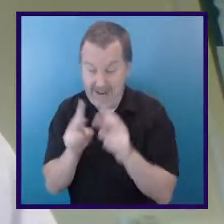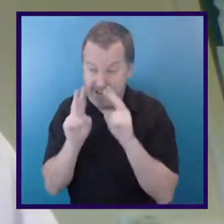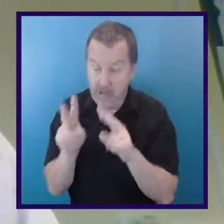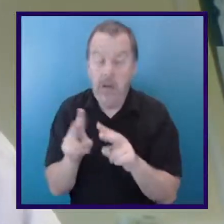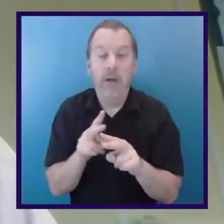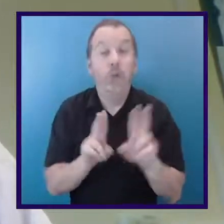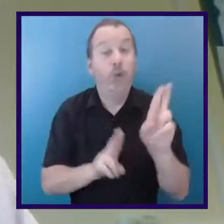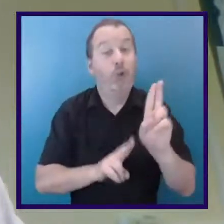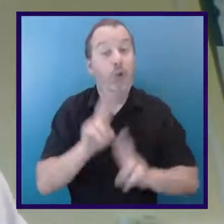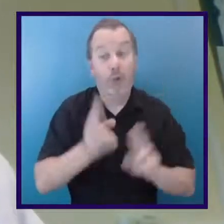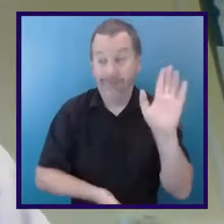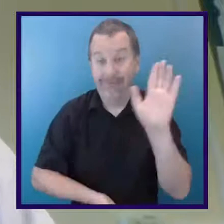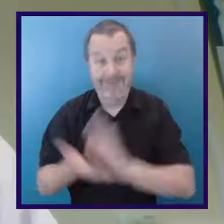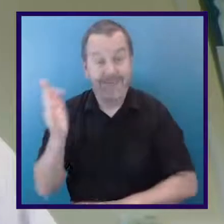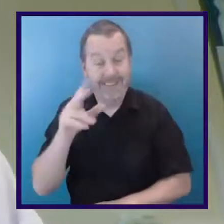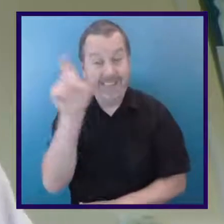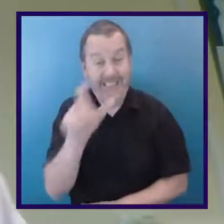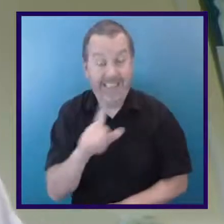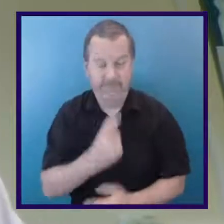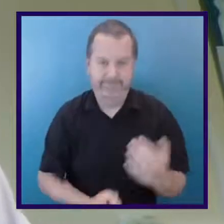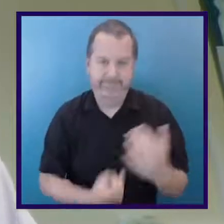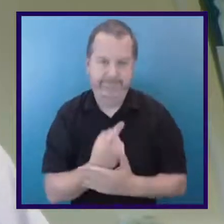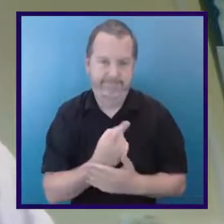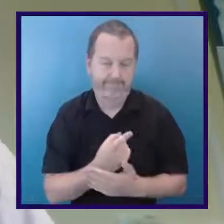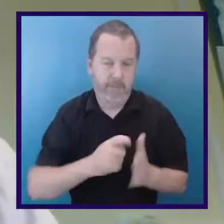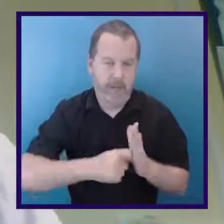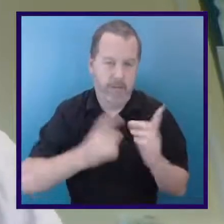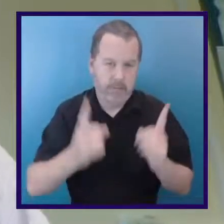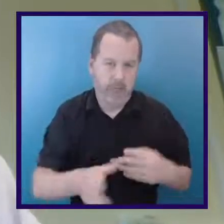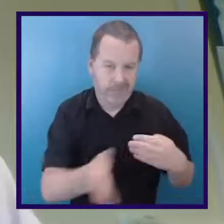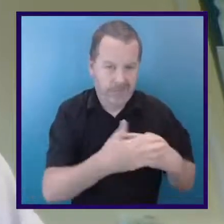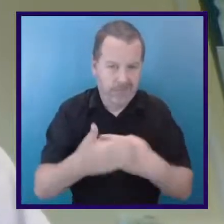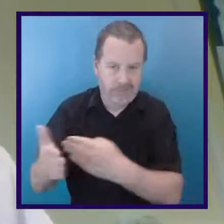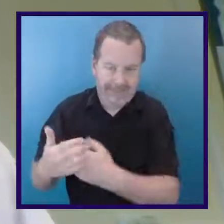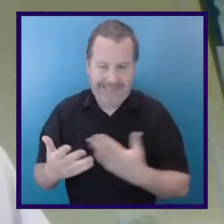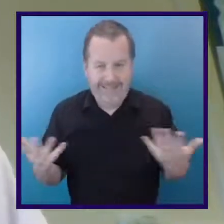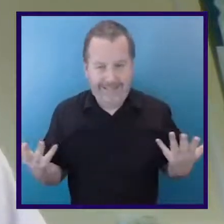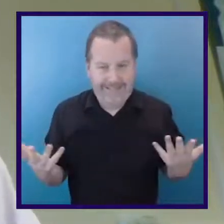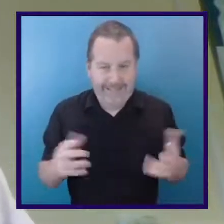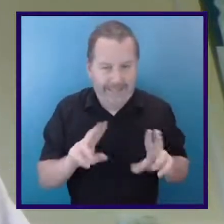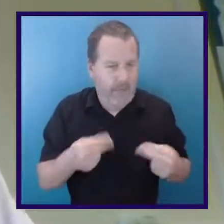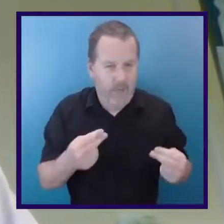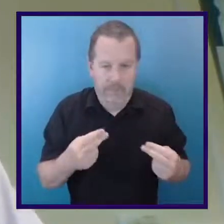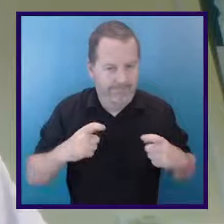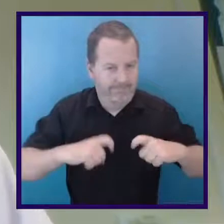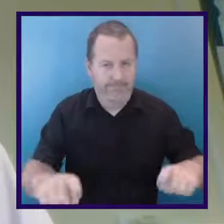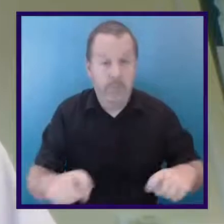Unfortunately, we were due to go to Italy whenever lock down hit and we didn’t get the opportunity to continue our programme.